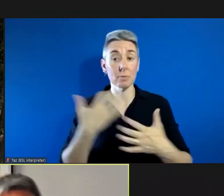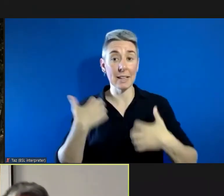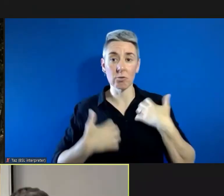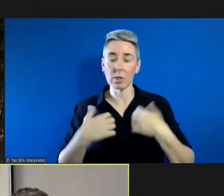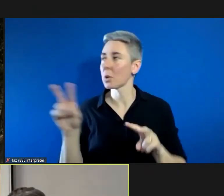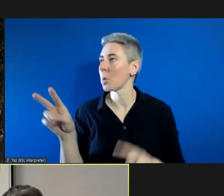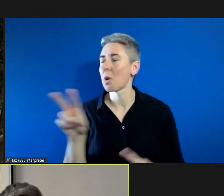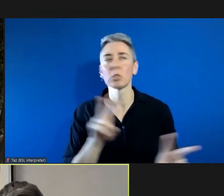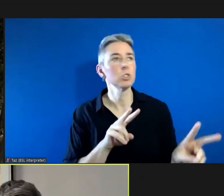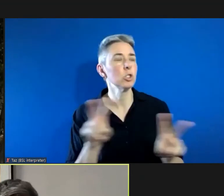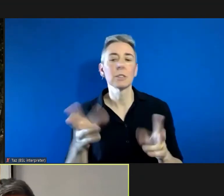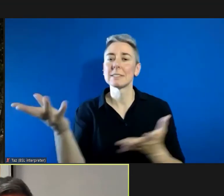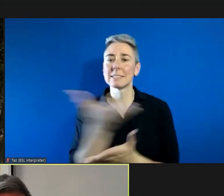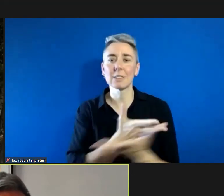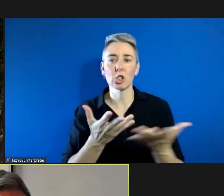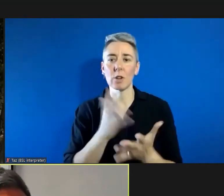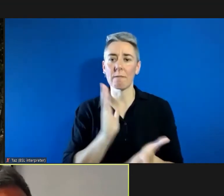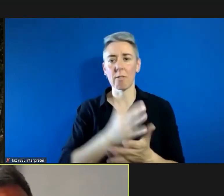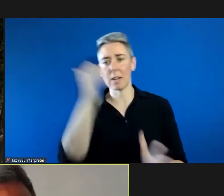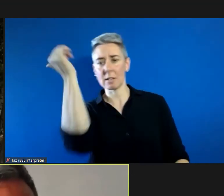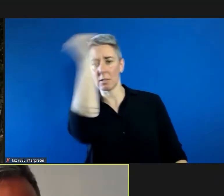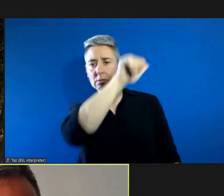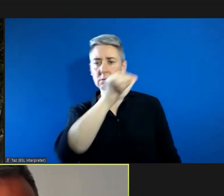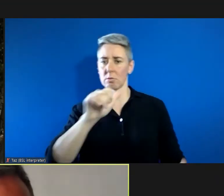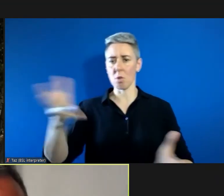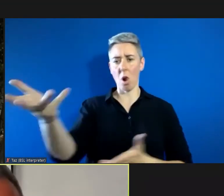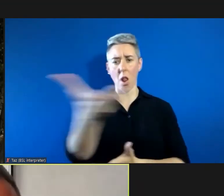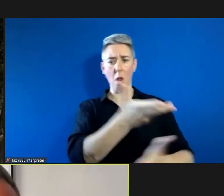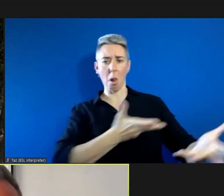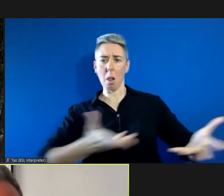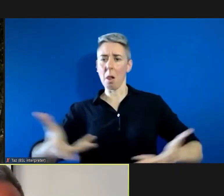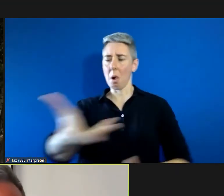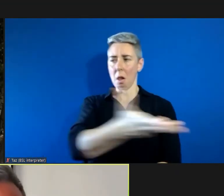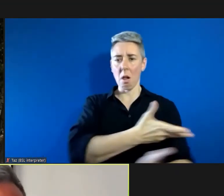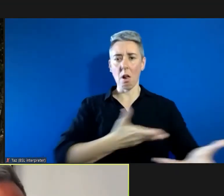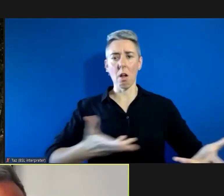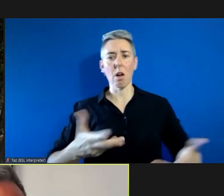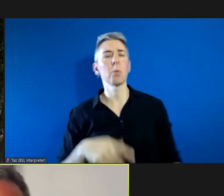it all being very, very sort of intellectual about it, and whatever, but I think to myself,